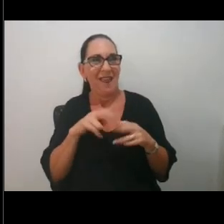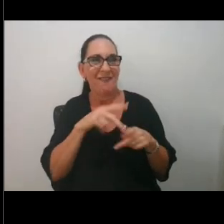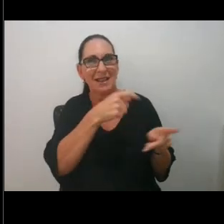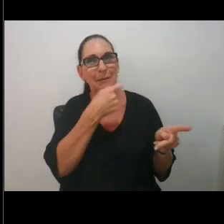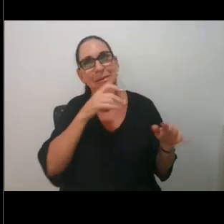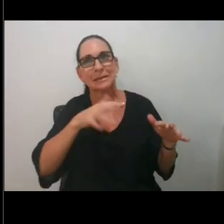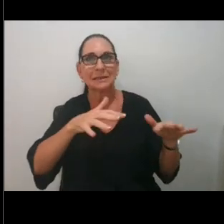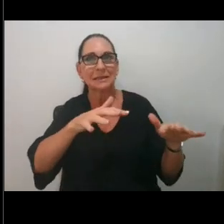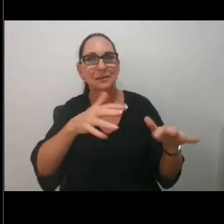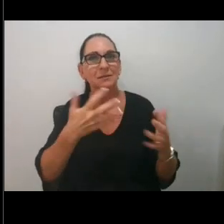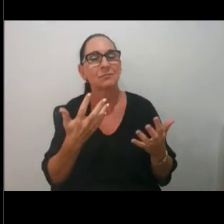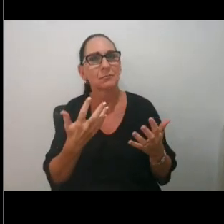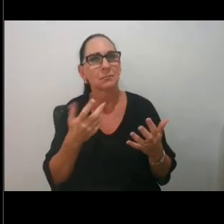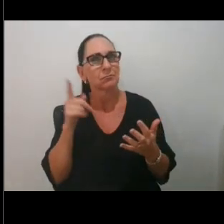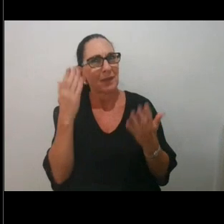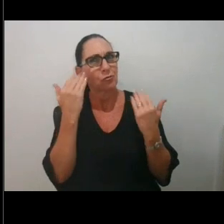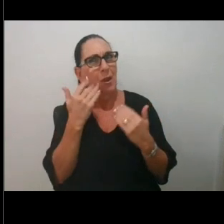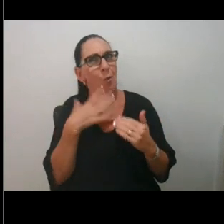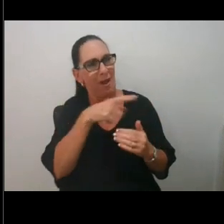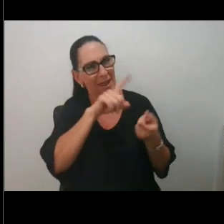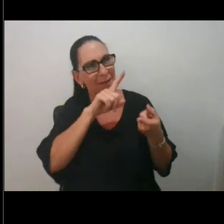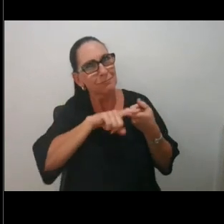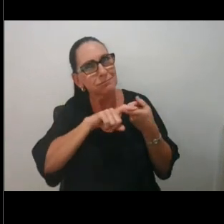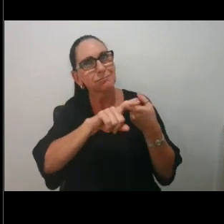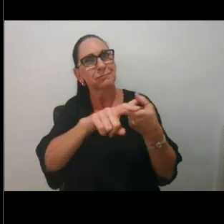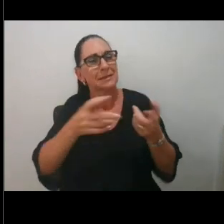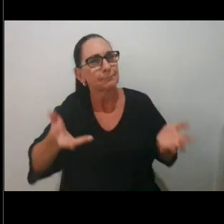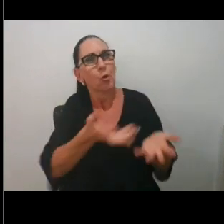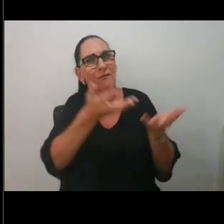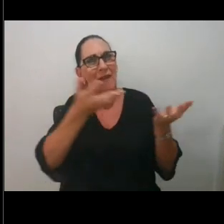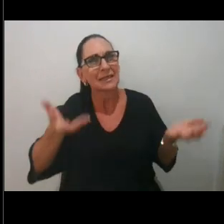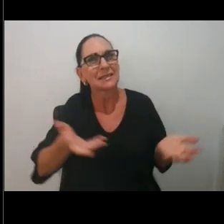is wanting to keep them on the program and wanting to motivate them to um to come back and do better